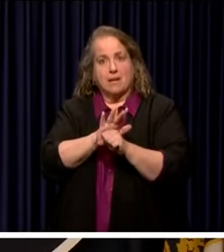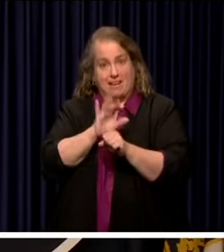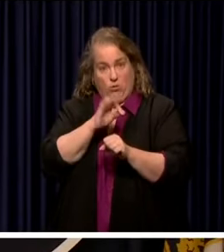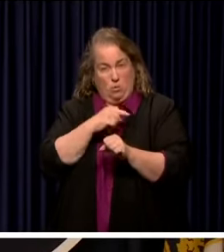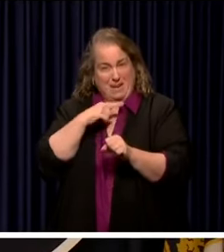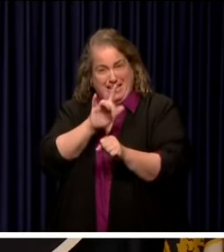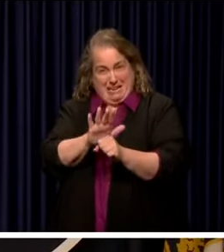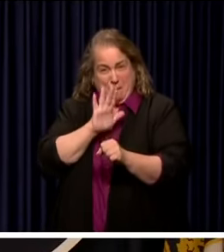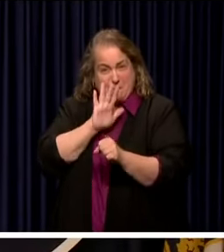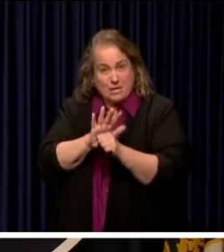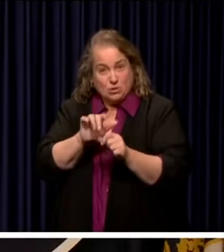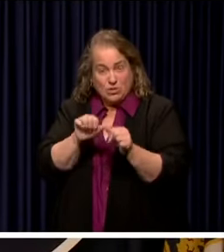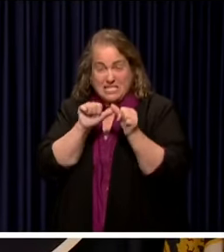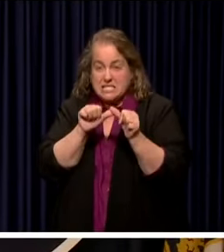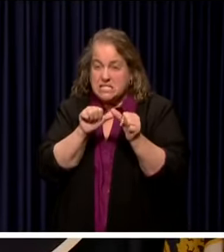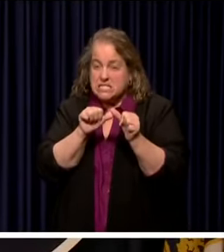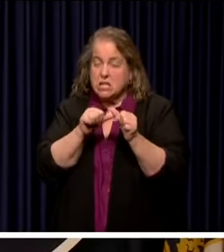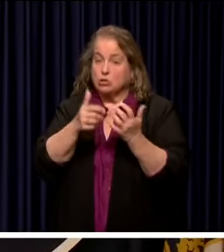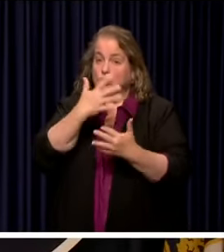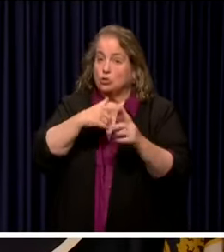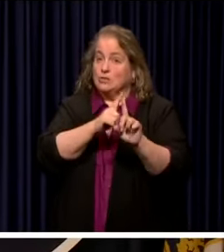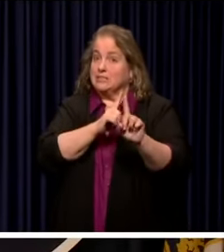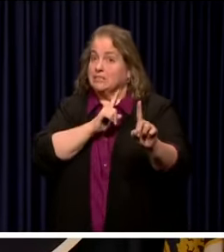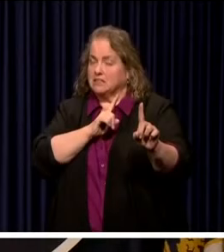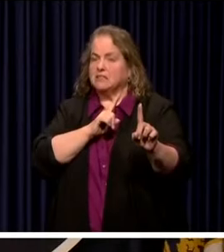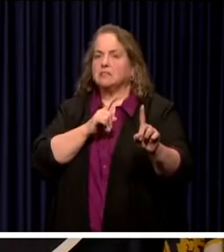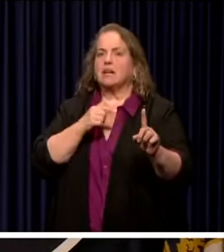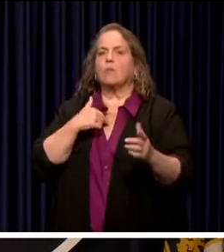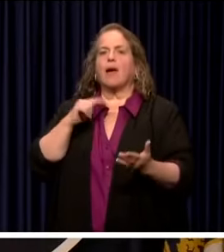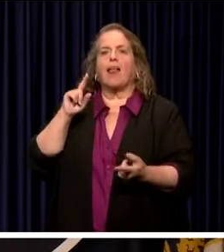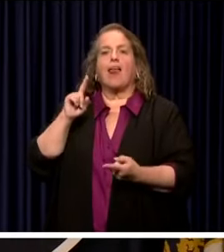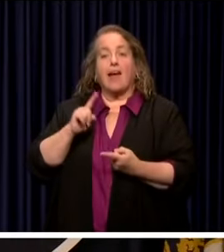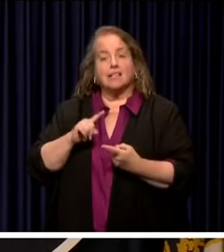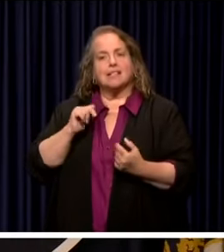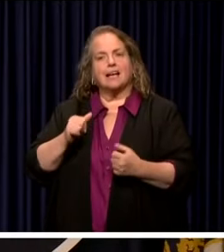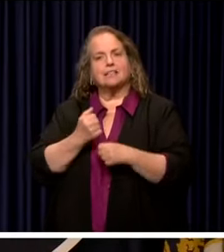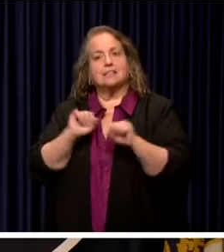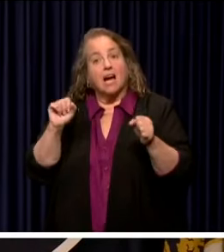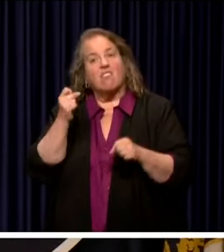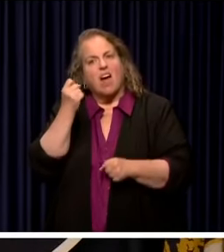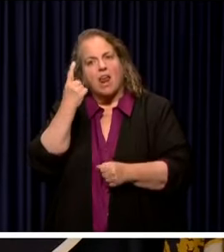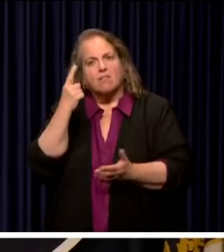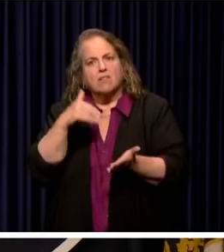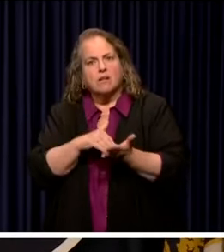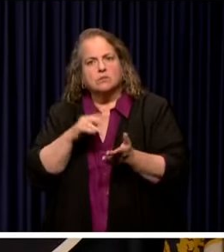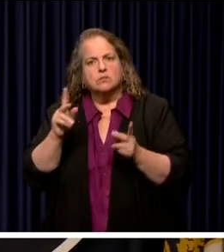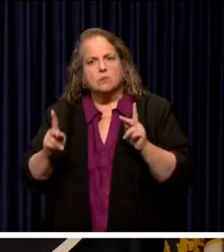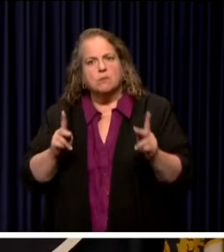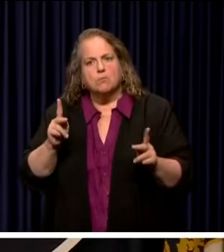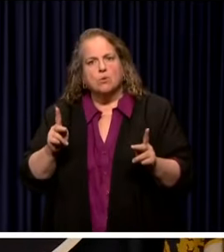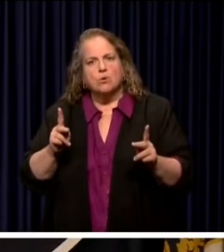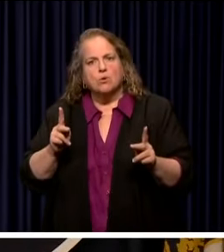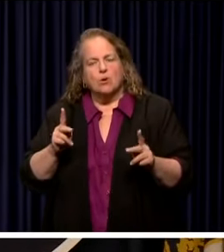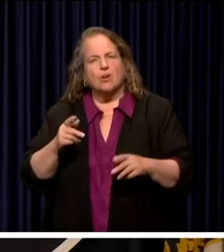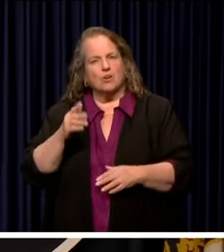WE ARE WORKING TO DO BETTER EACH AND EVERY DAY. PRIORITIZE YOUR MENTAL HEALTH. YOU KNOW, WE ARE A MONTH-PLUS